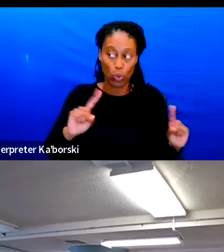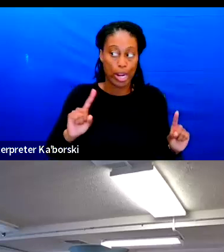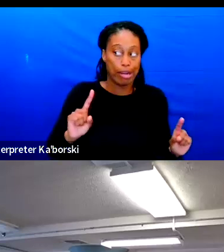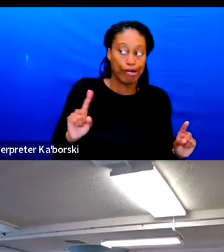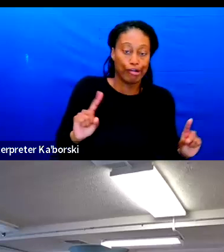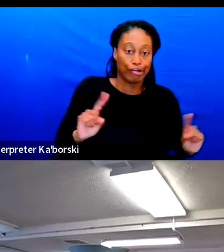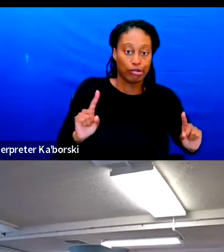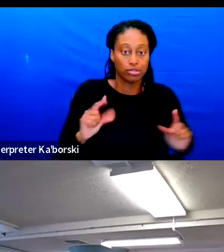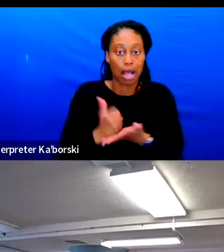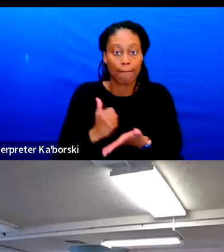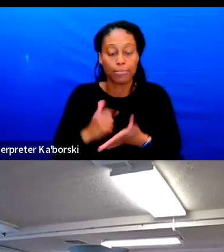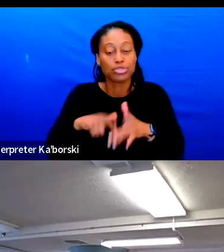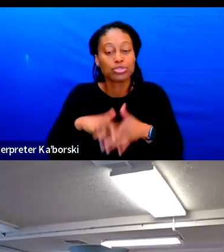Selina Butcher: a starting point, that's all.